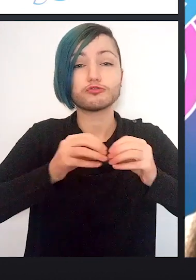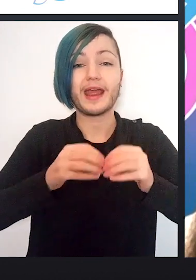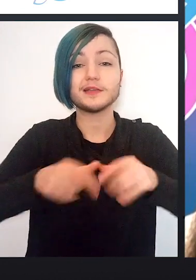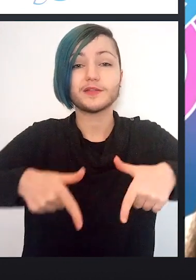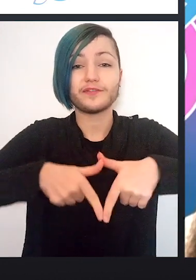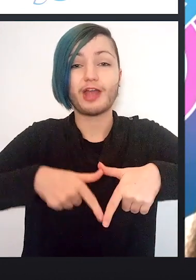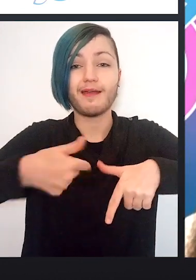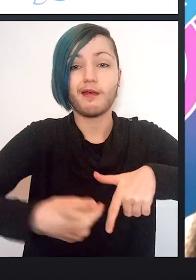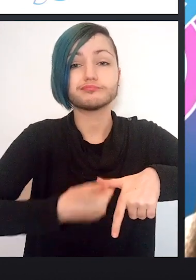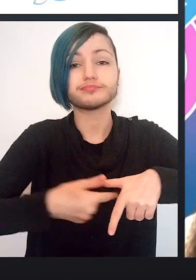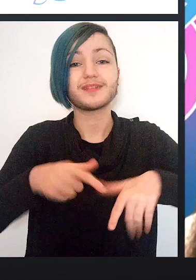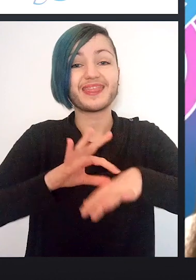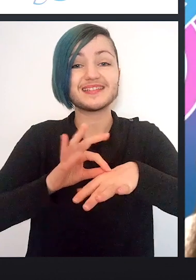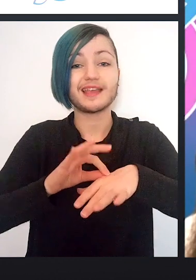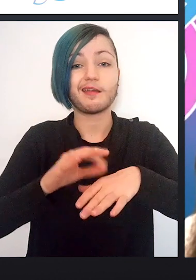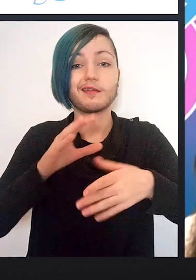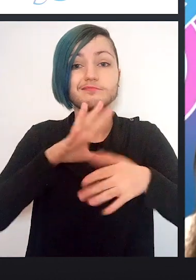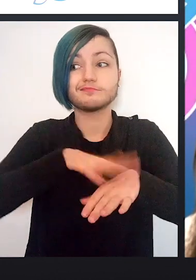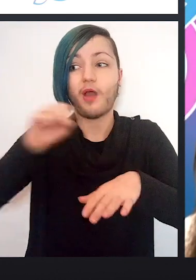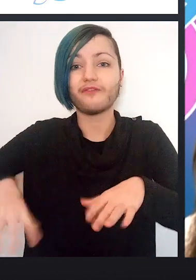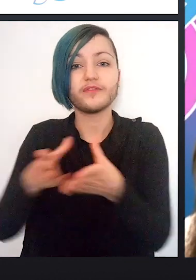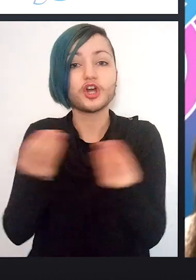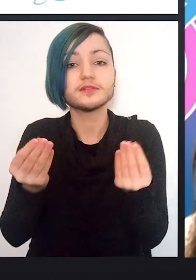So it's definitely something that you need to be sure about